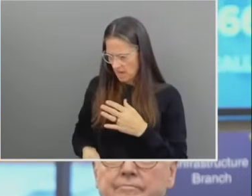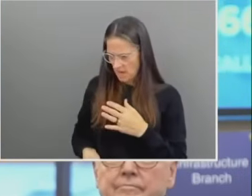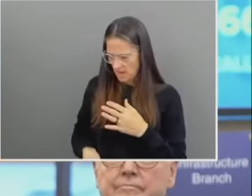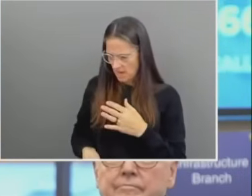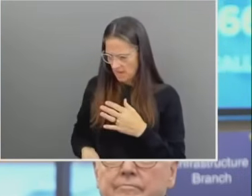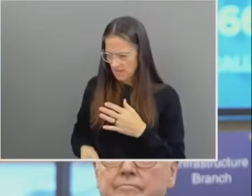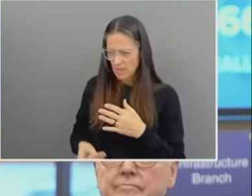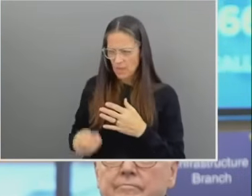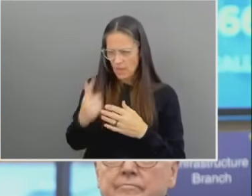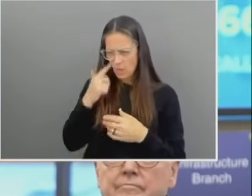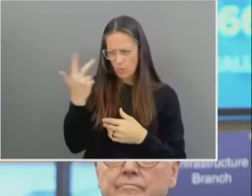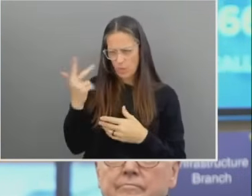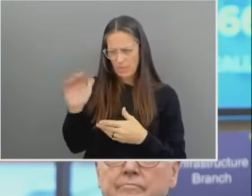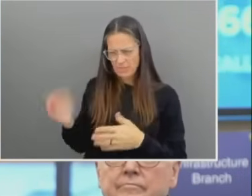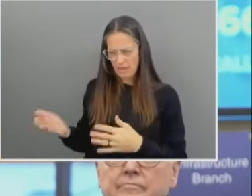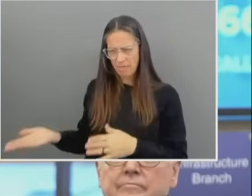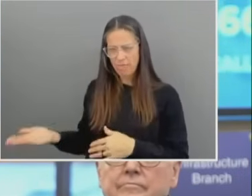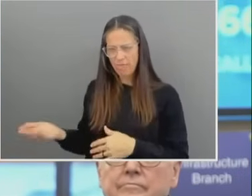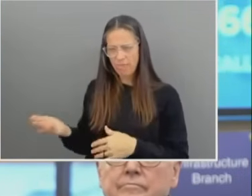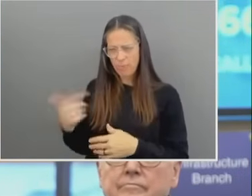THAT MIGHT BE A RESULT OF OF THIS.